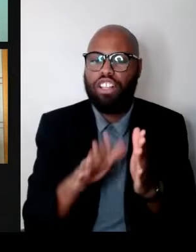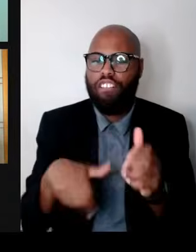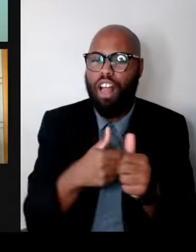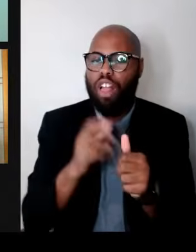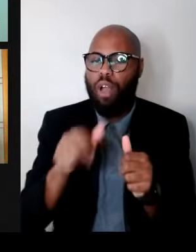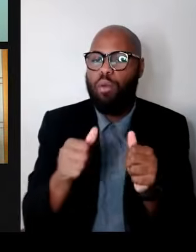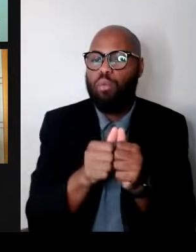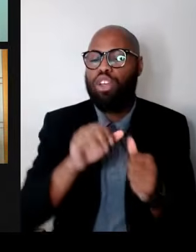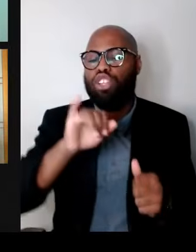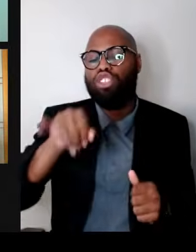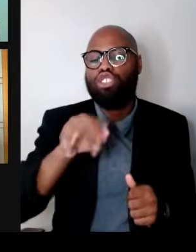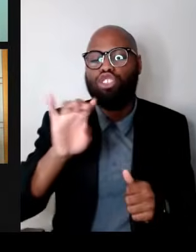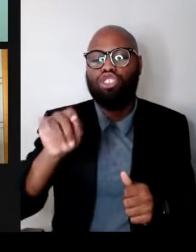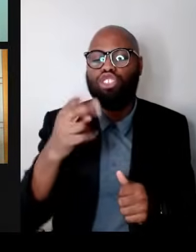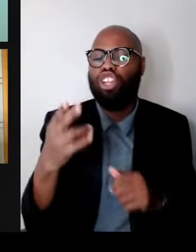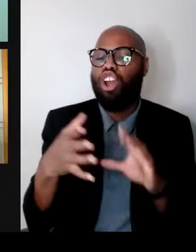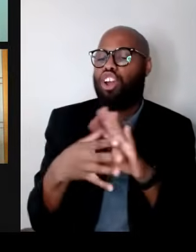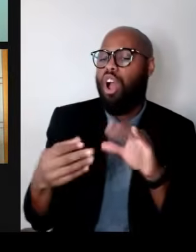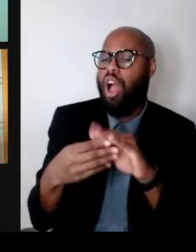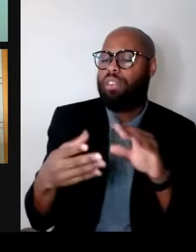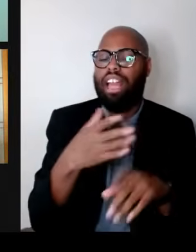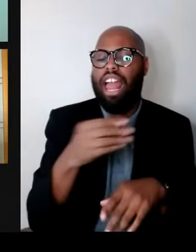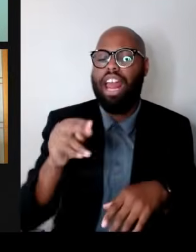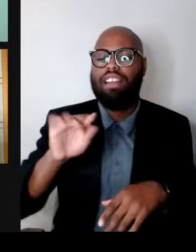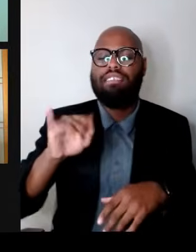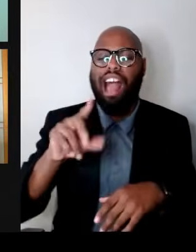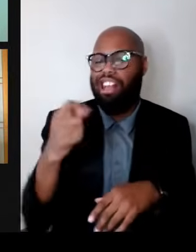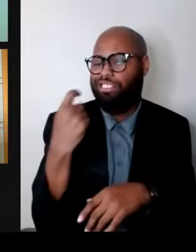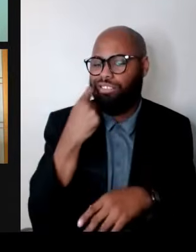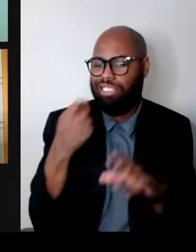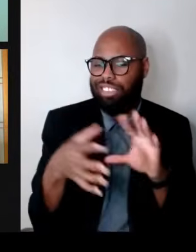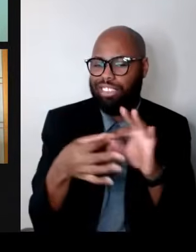and what Nala was also saying about the purpose of activism.